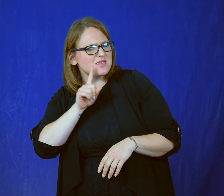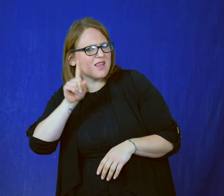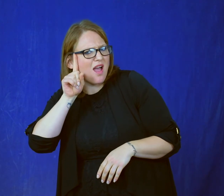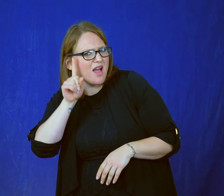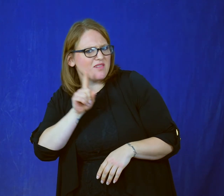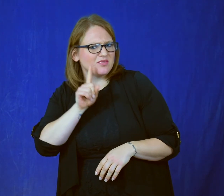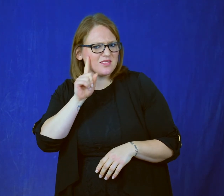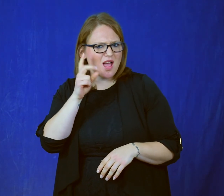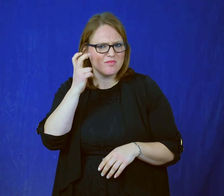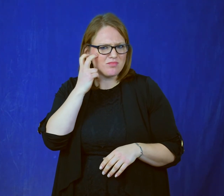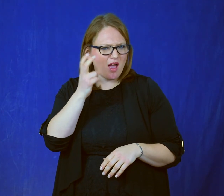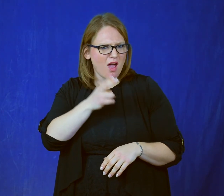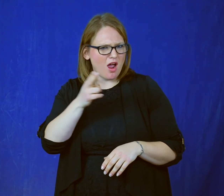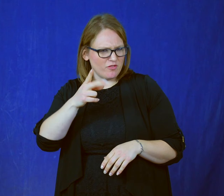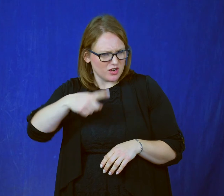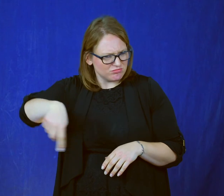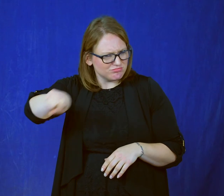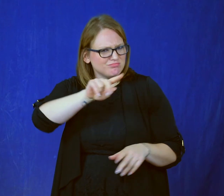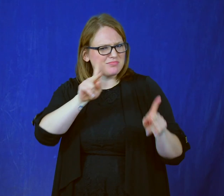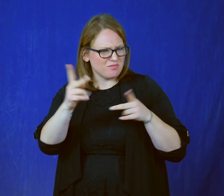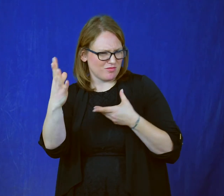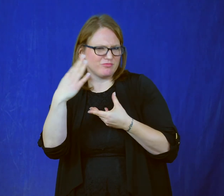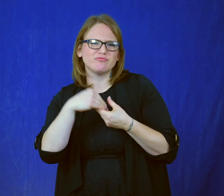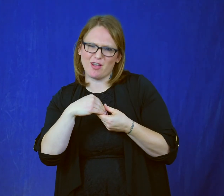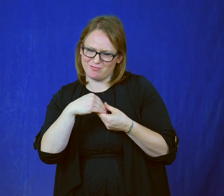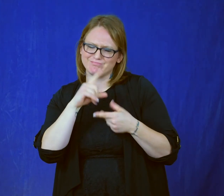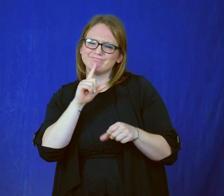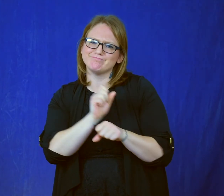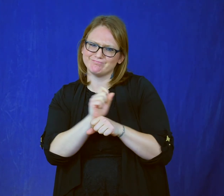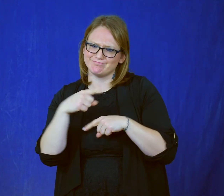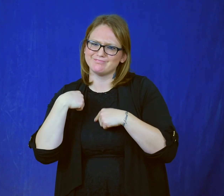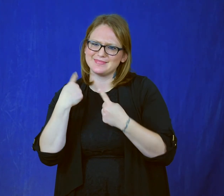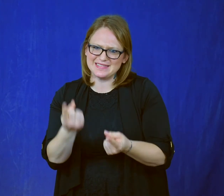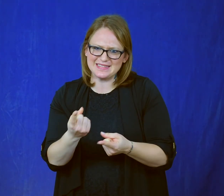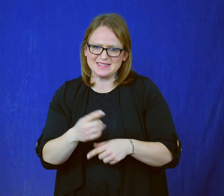Did you know that Deaf, DeafBlind, and Hard of Hearing people are involved in this journey?